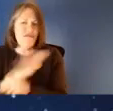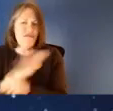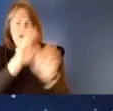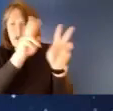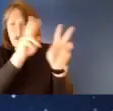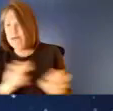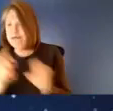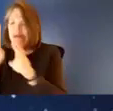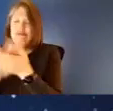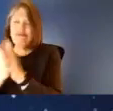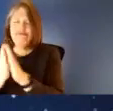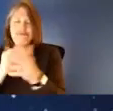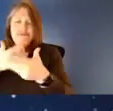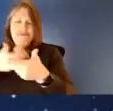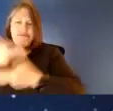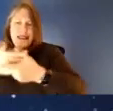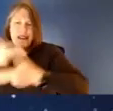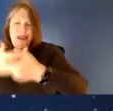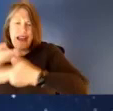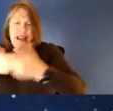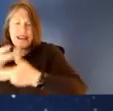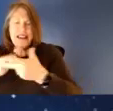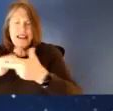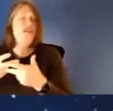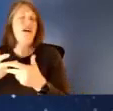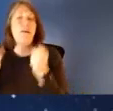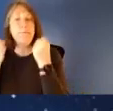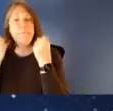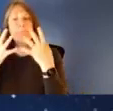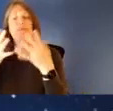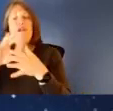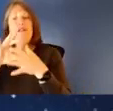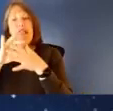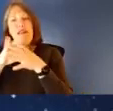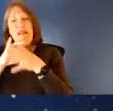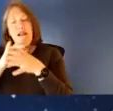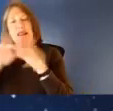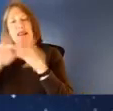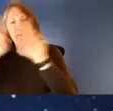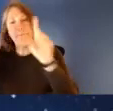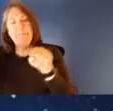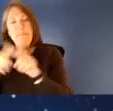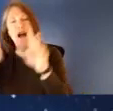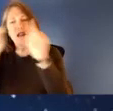multi- content box templates, 06:47:27 and also how to do something like